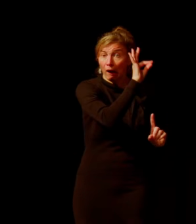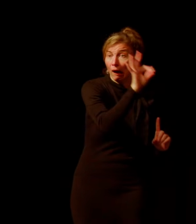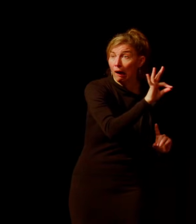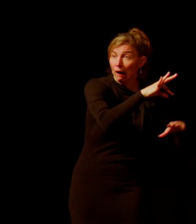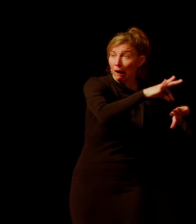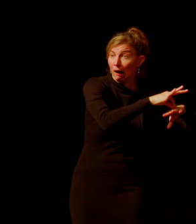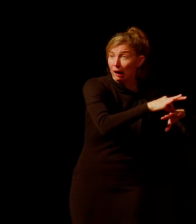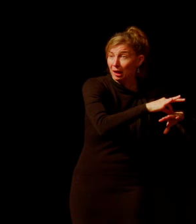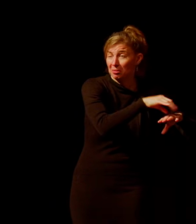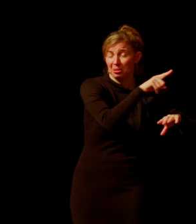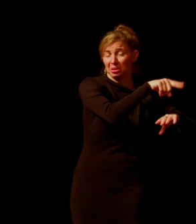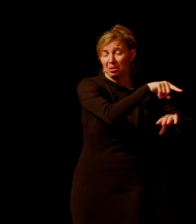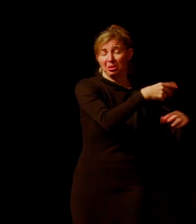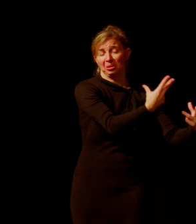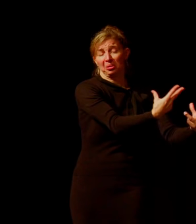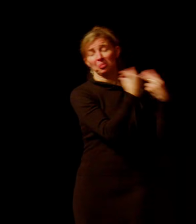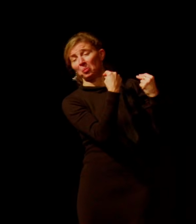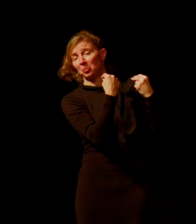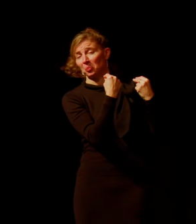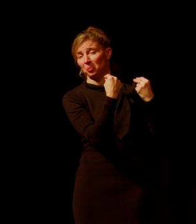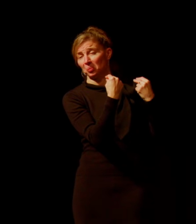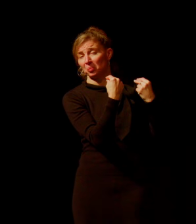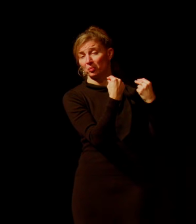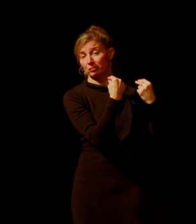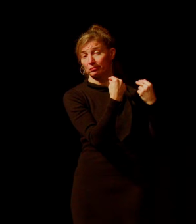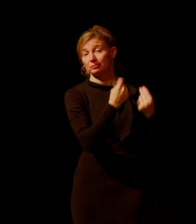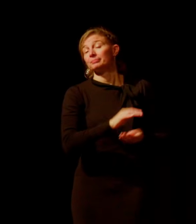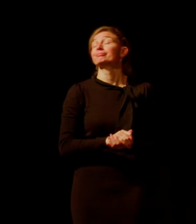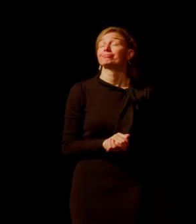However, as we sat there, it became clear.